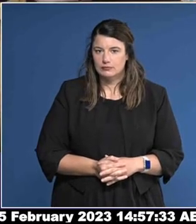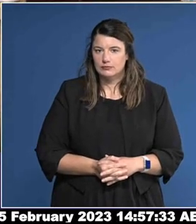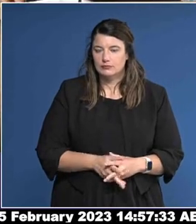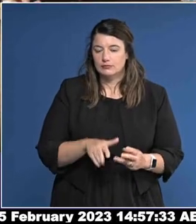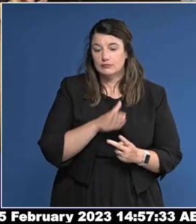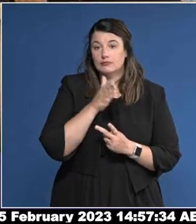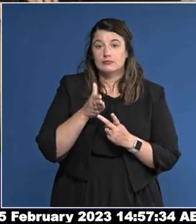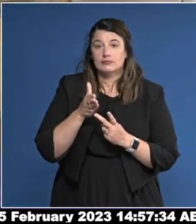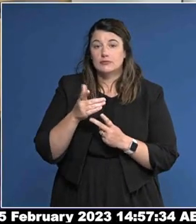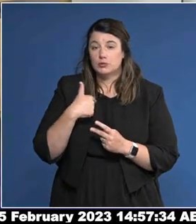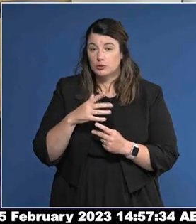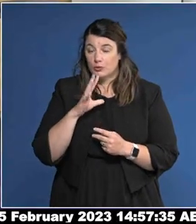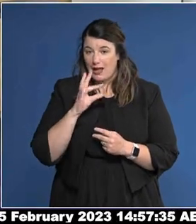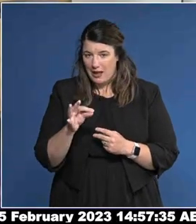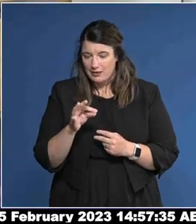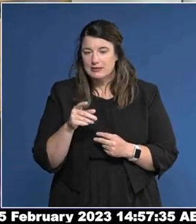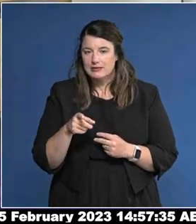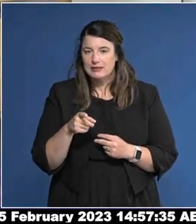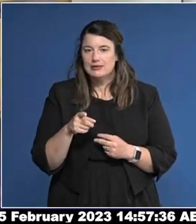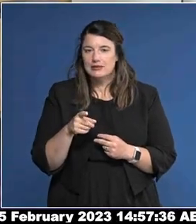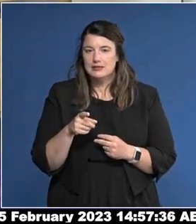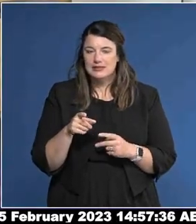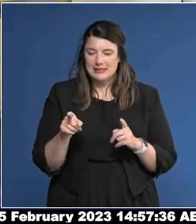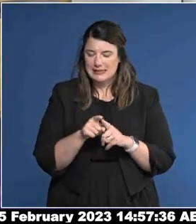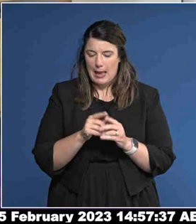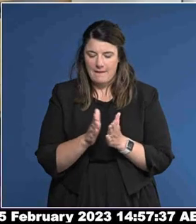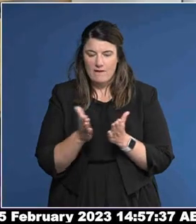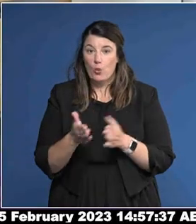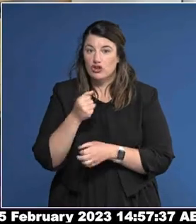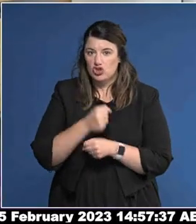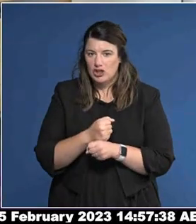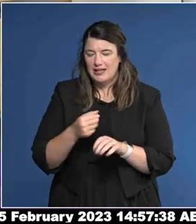Commission - and, Commissioners, this is in the same volume behind tab 27 - you have